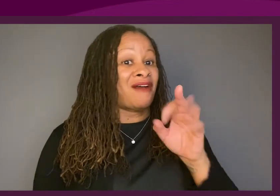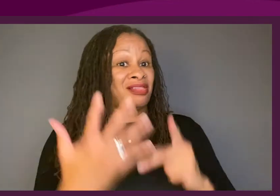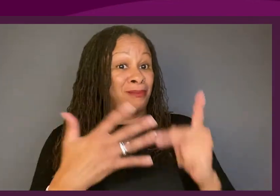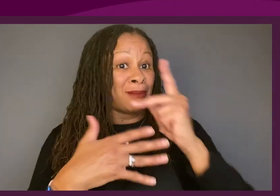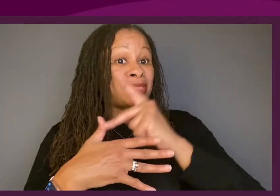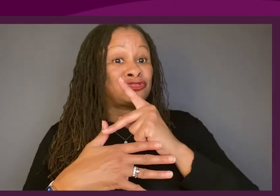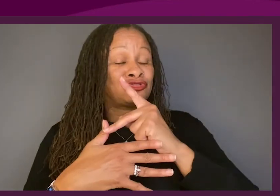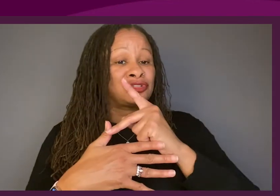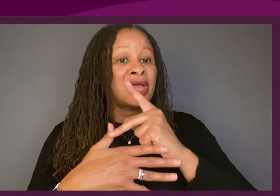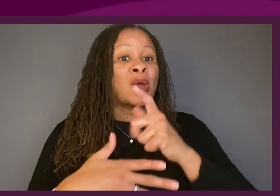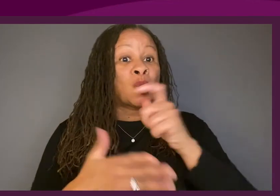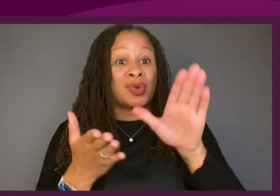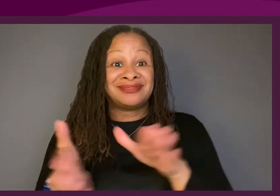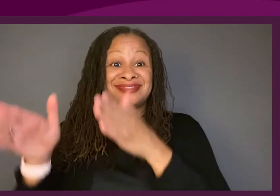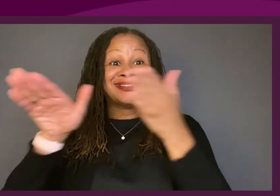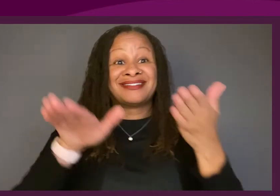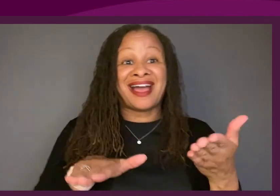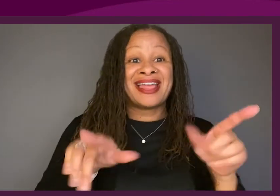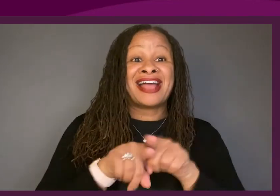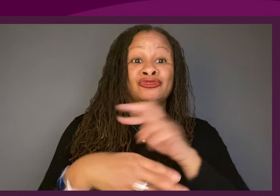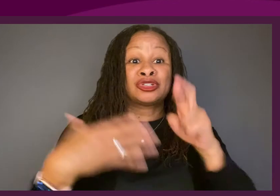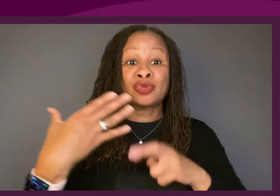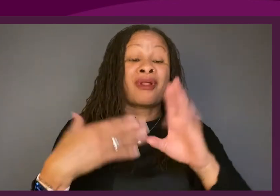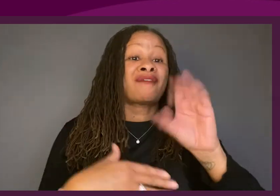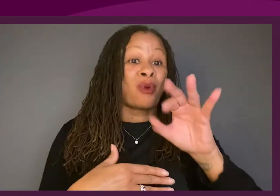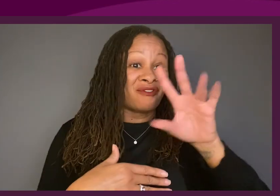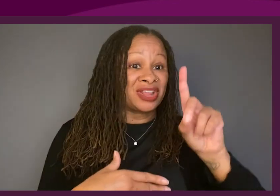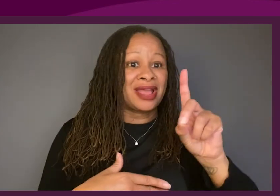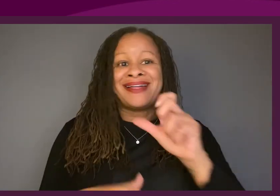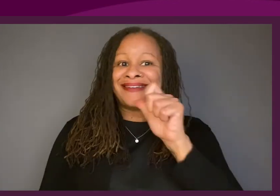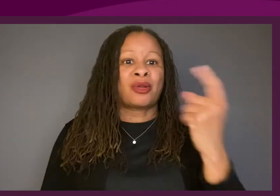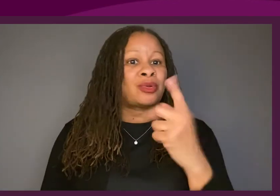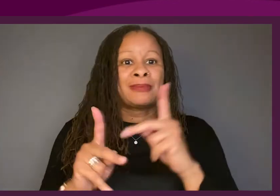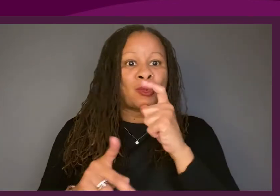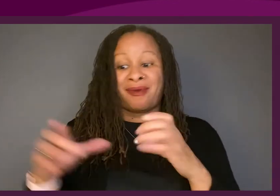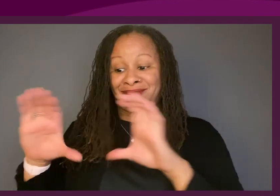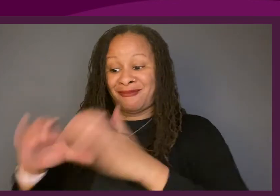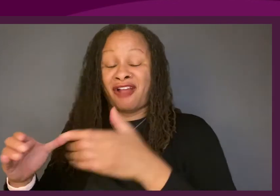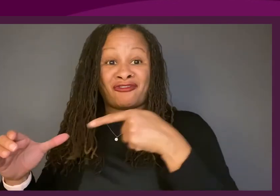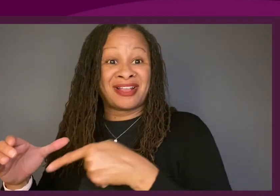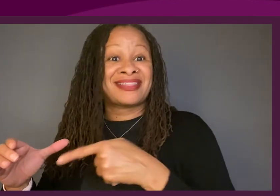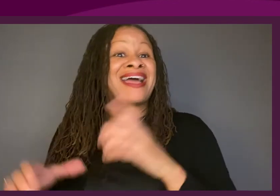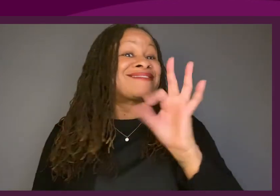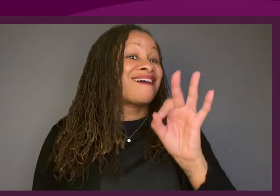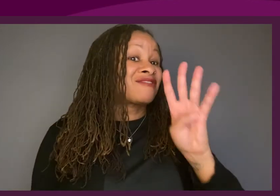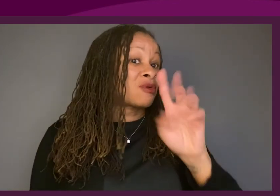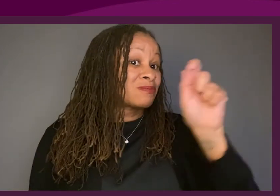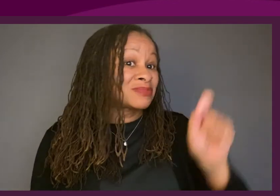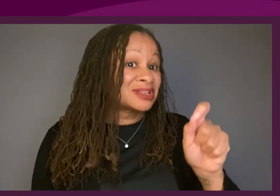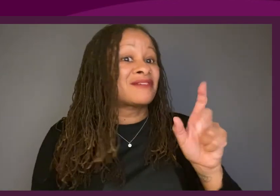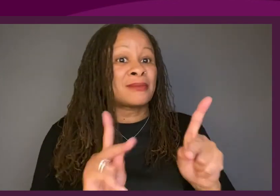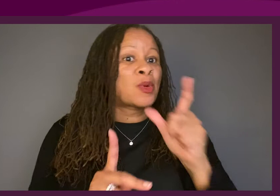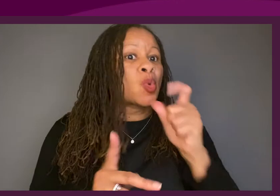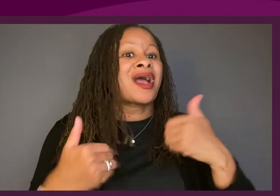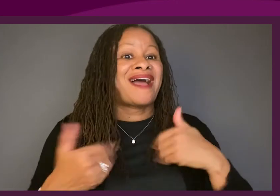facilities, but 94% of the people who've died from COVID had pre-existing conditions, and